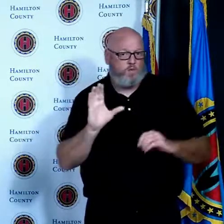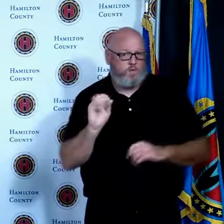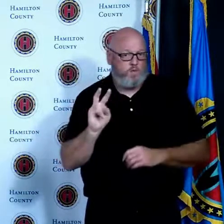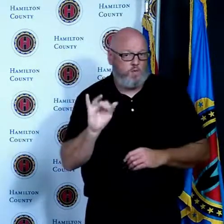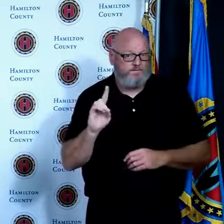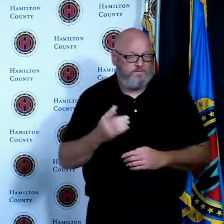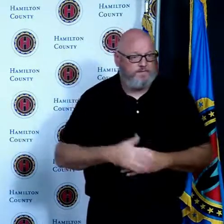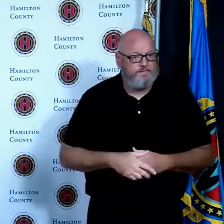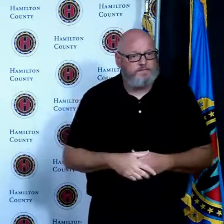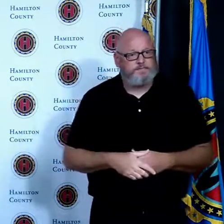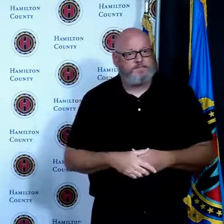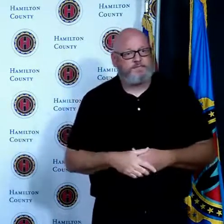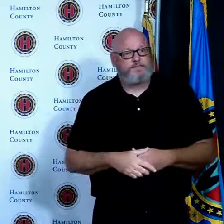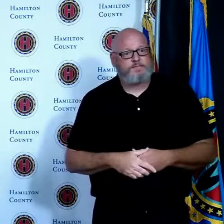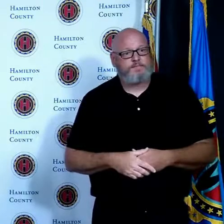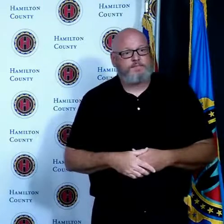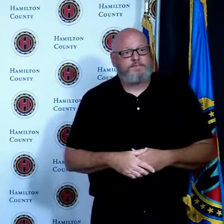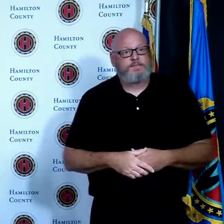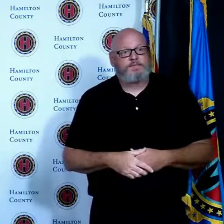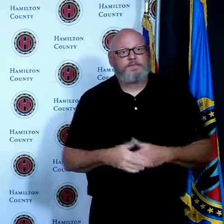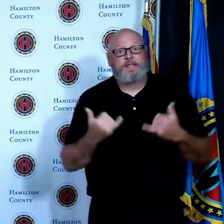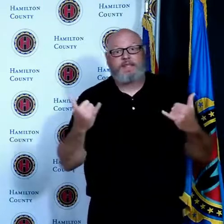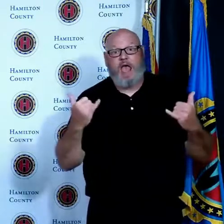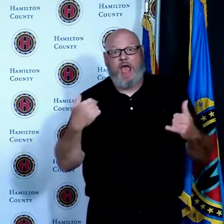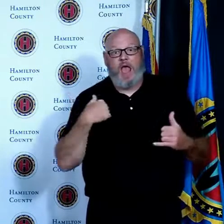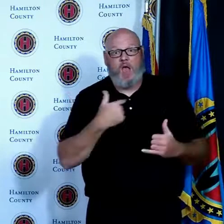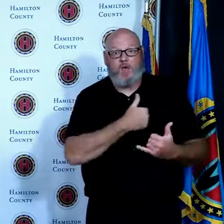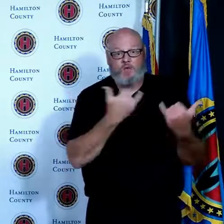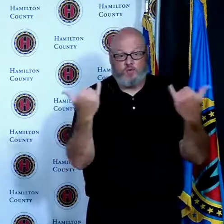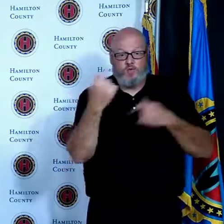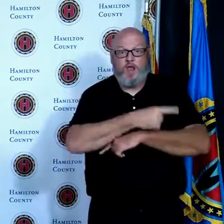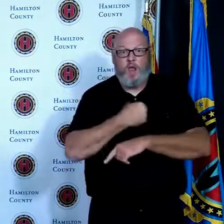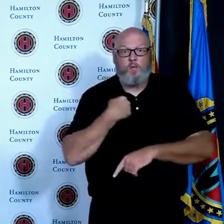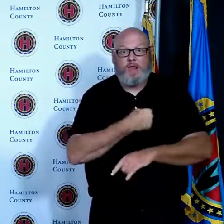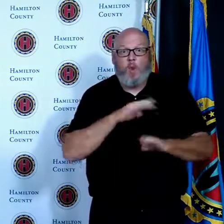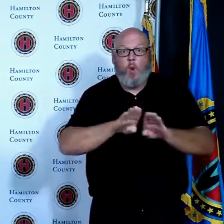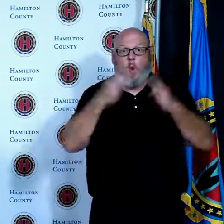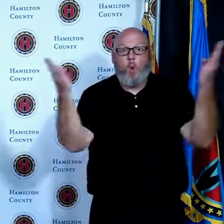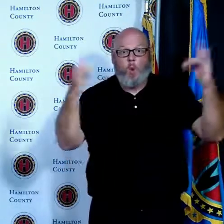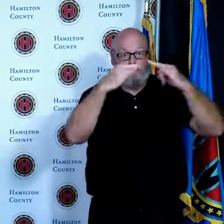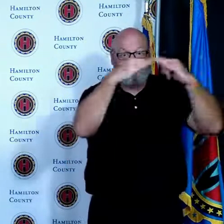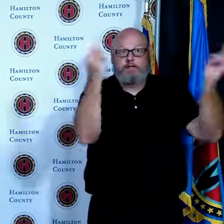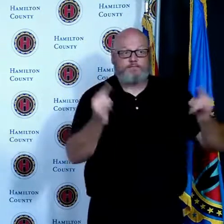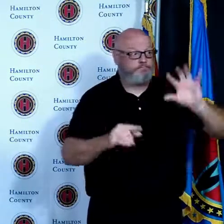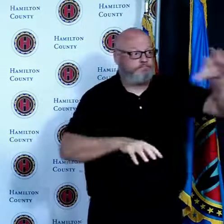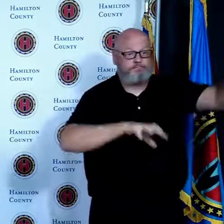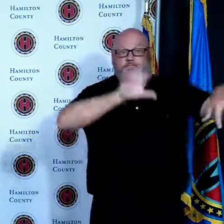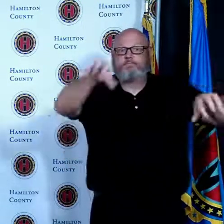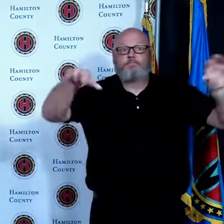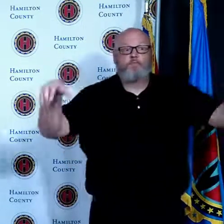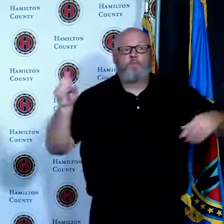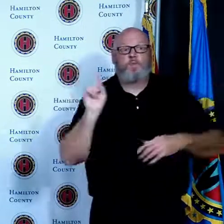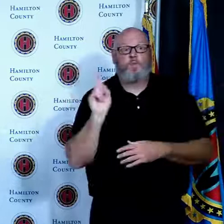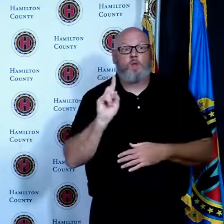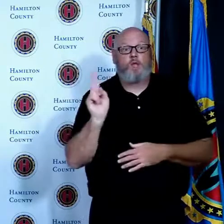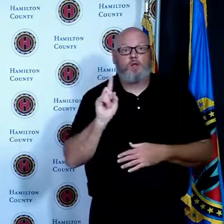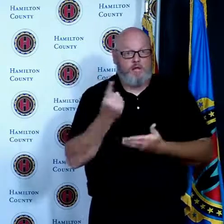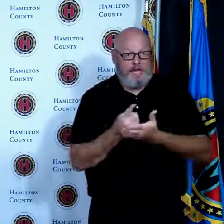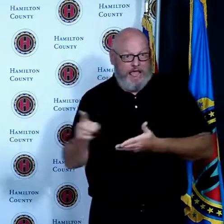they are doing some testing here locally I can tell you last week we had low turnout anyone who showed up to get tested was